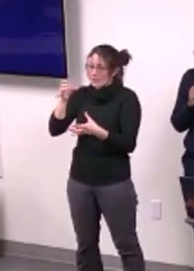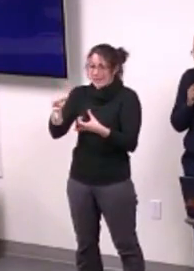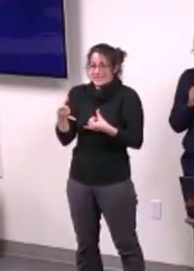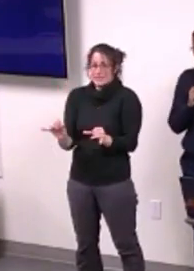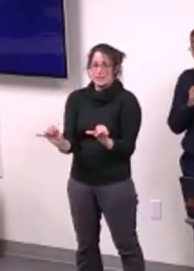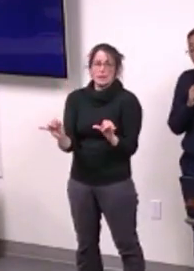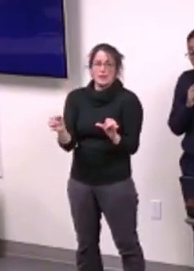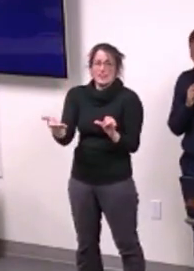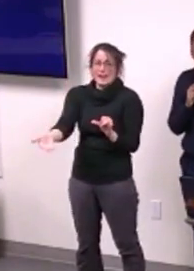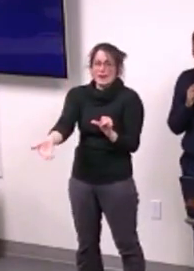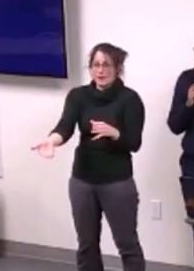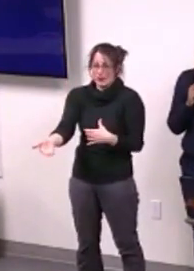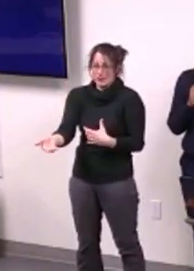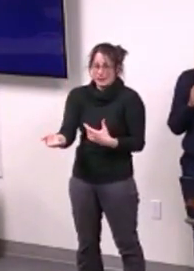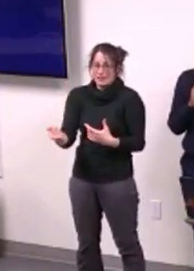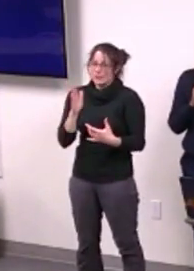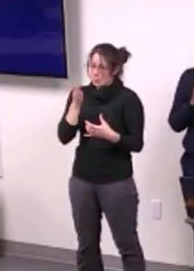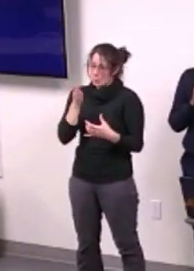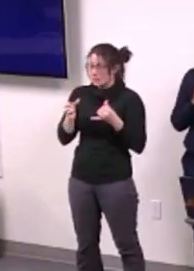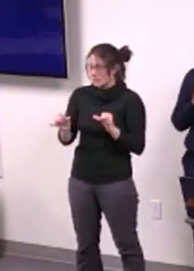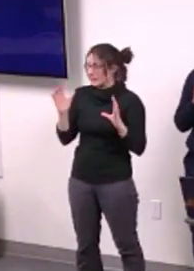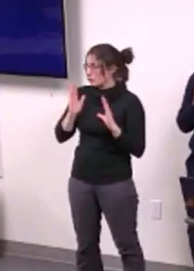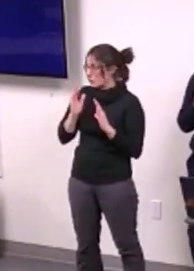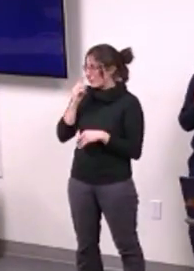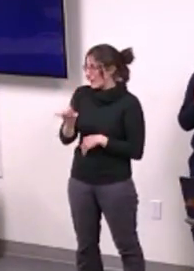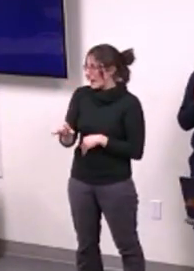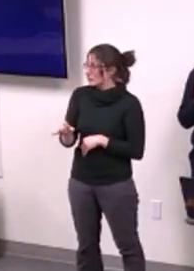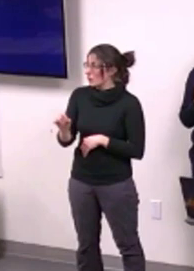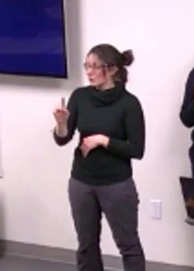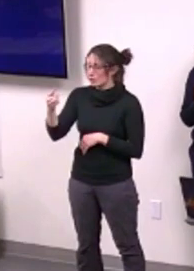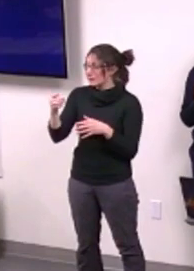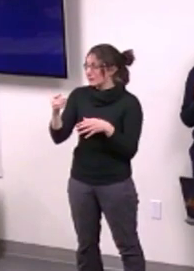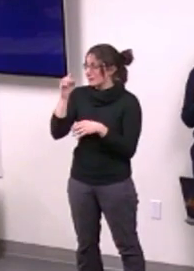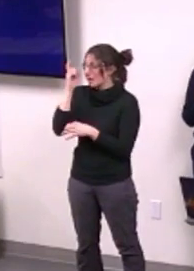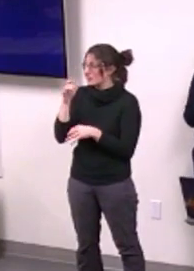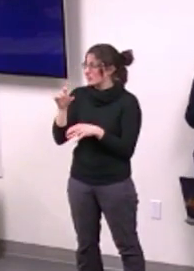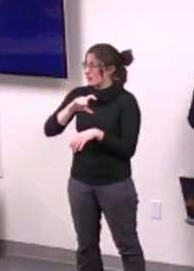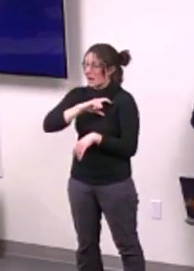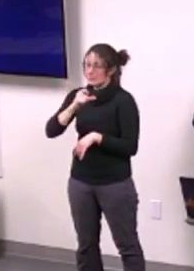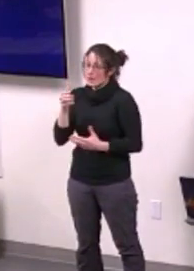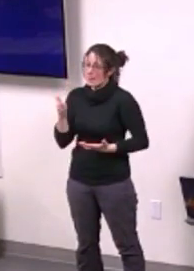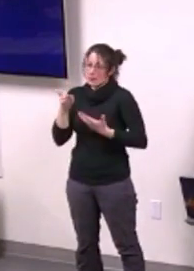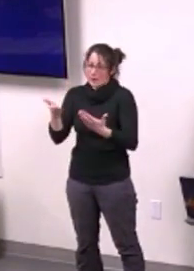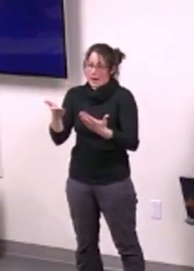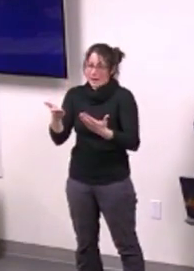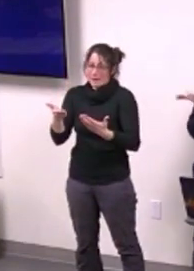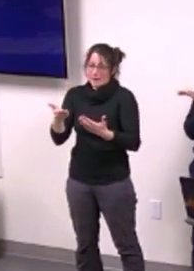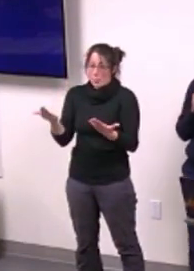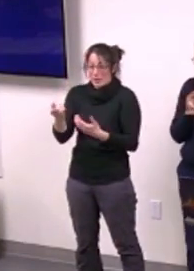And you're still going to get in trouble. So just because the cops aren't providing what they're supposed to doesn't get you out of jail free.